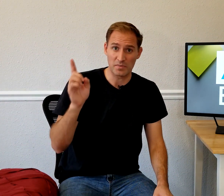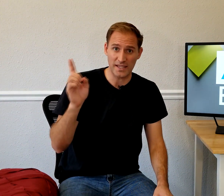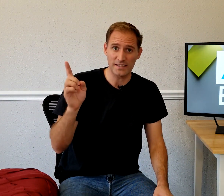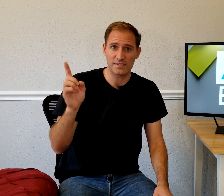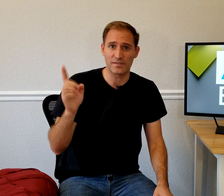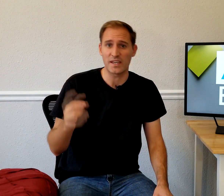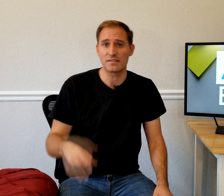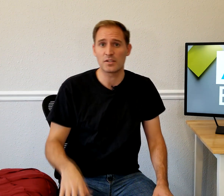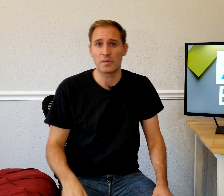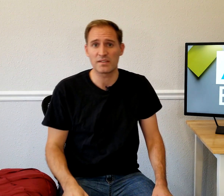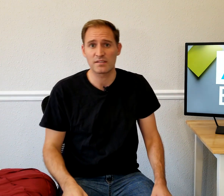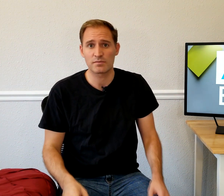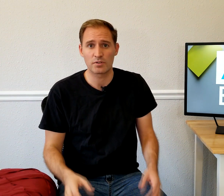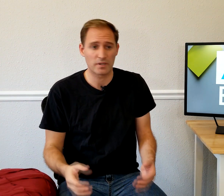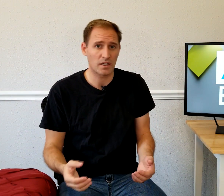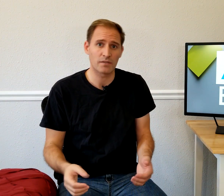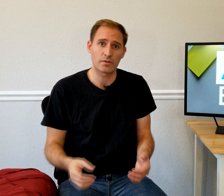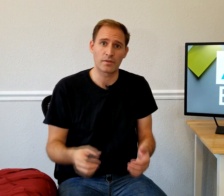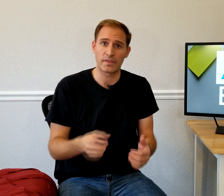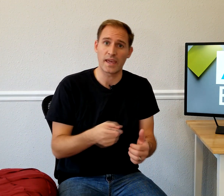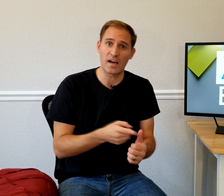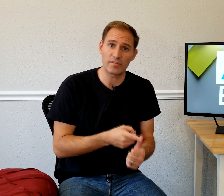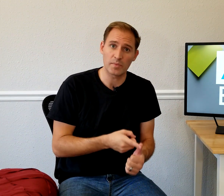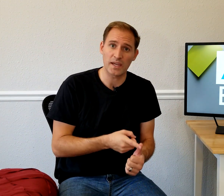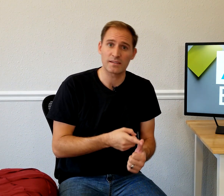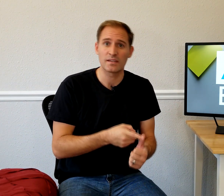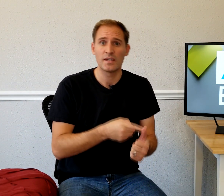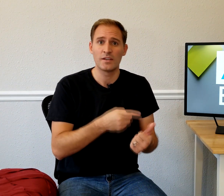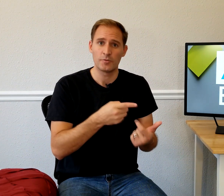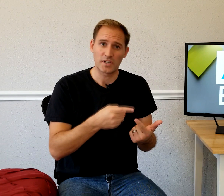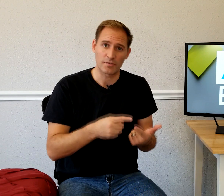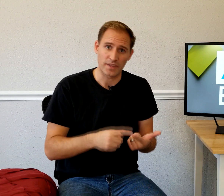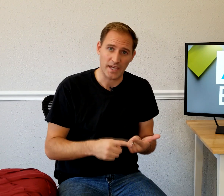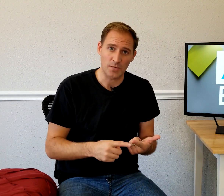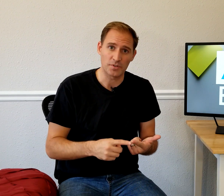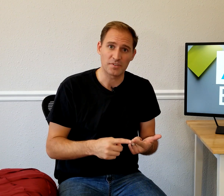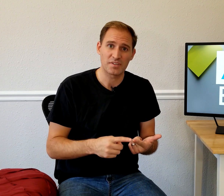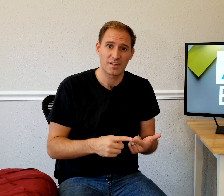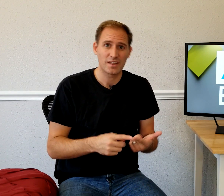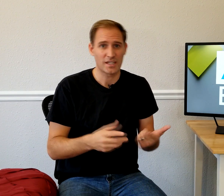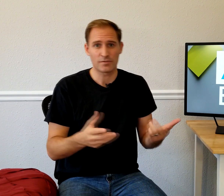playlist of ASL basics we cover the alphabet, we cover the animals, and of